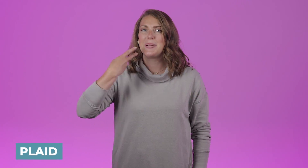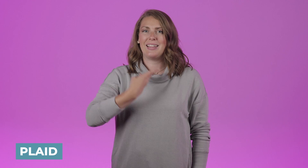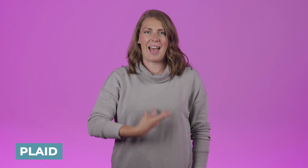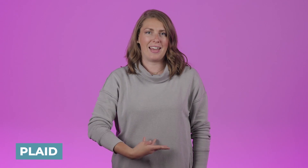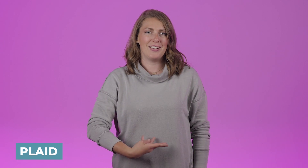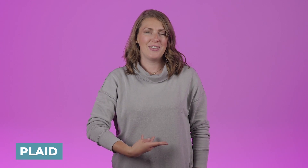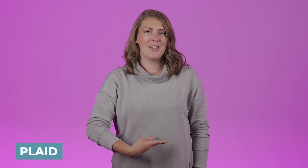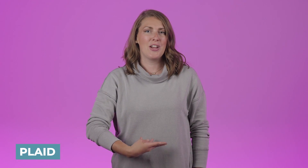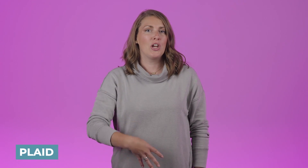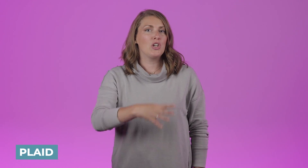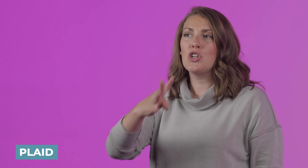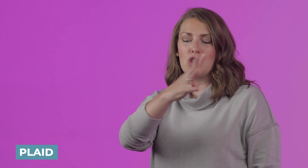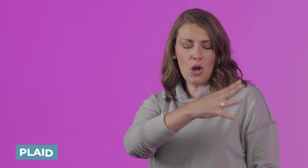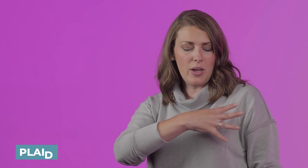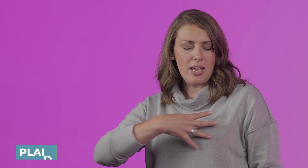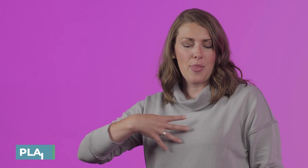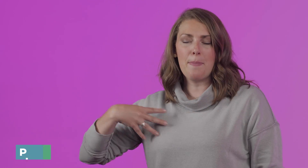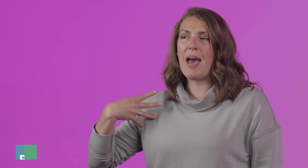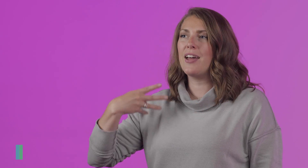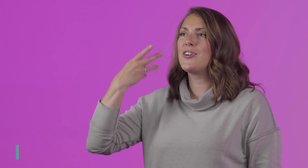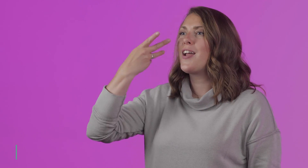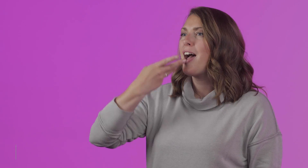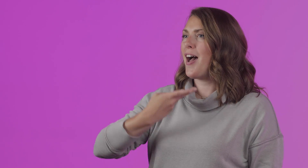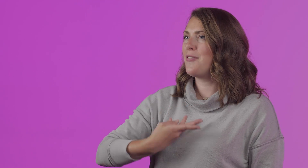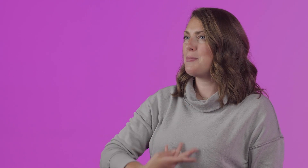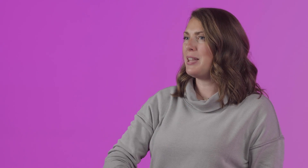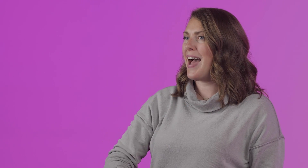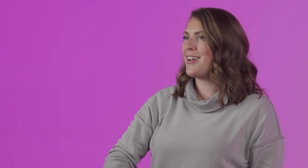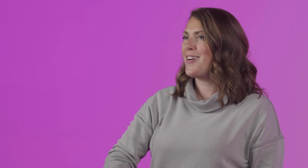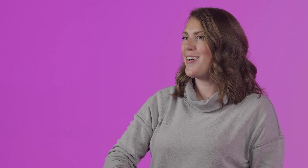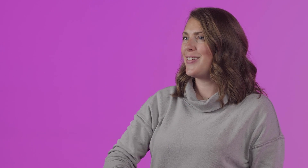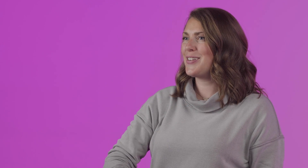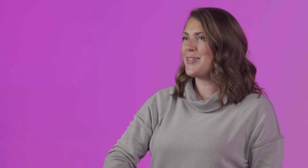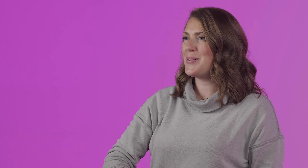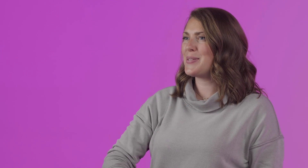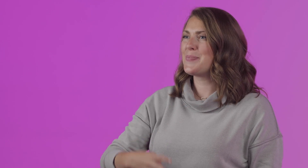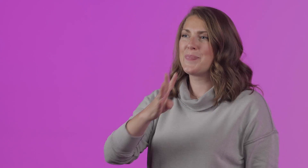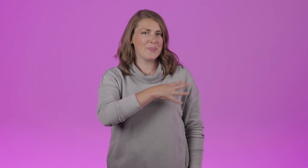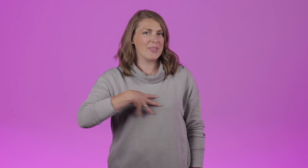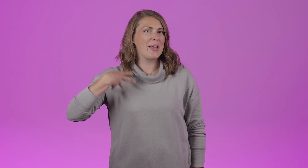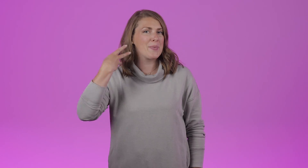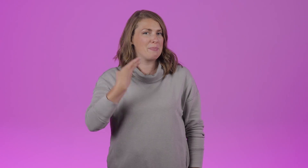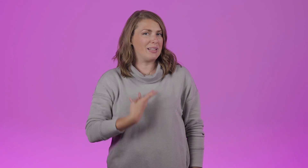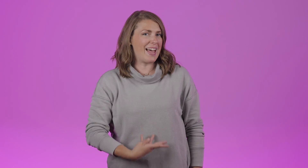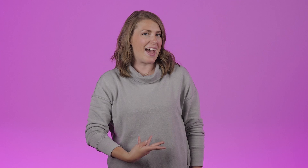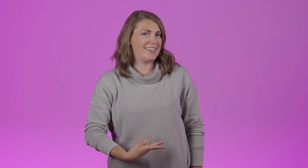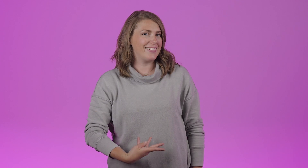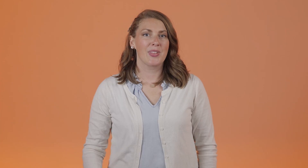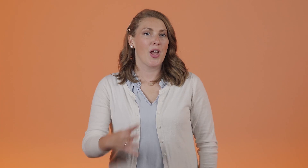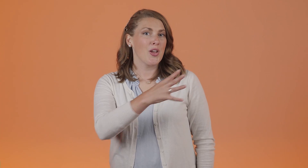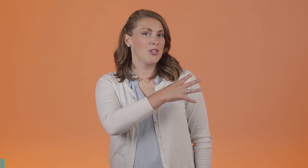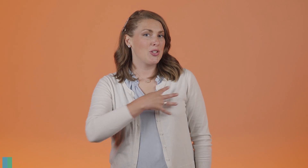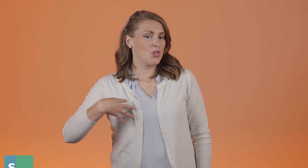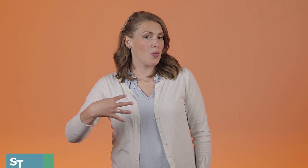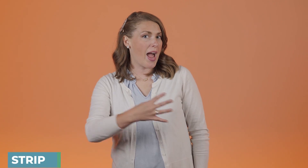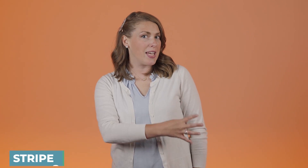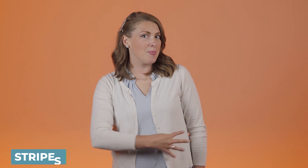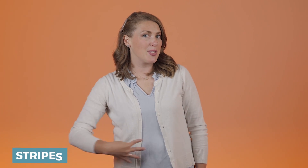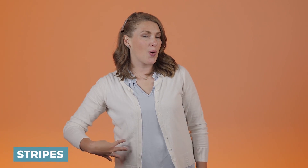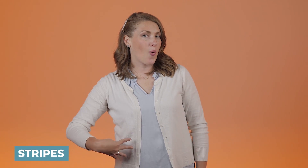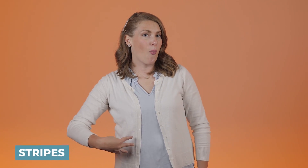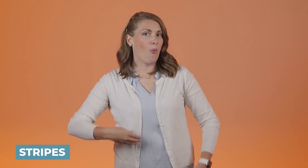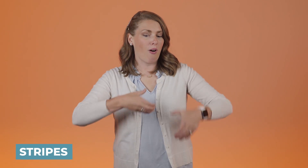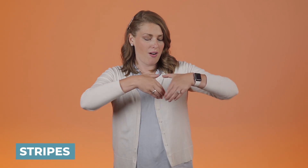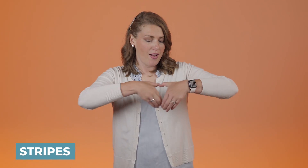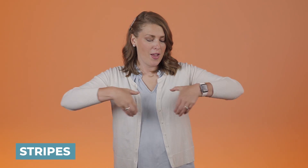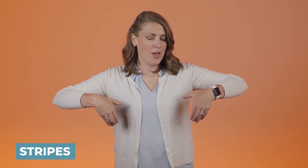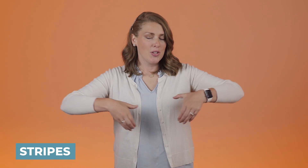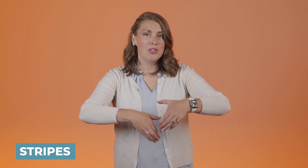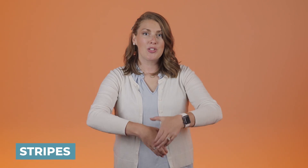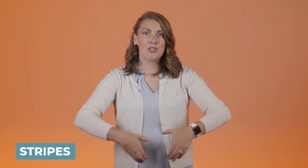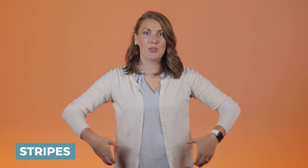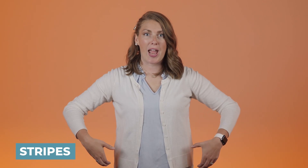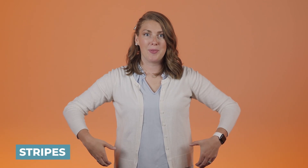plaid,' you're showing the pattern of the plaid on your clothes 'plaid.' 'Stripes or stripes,'